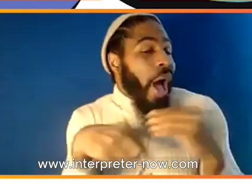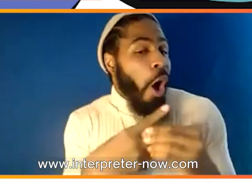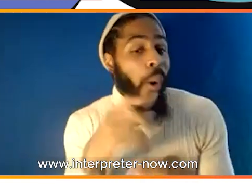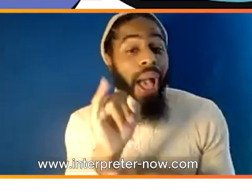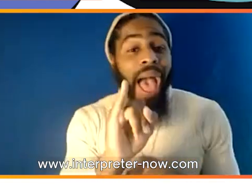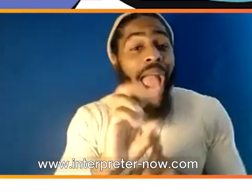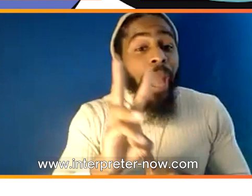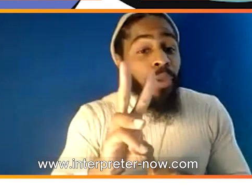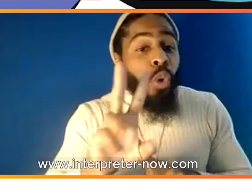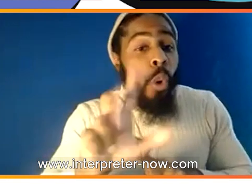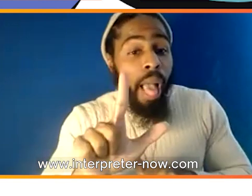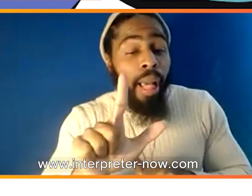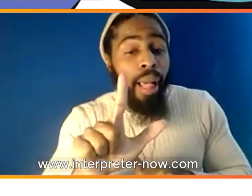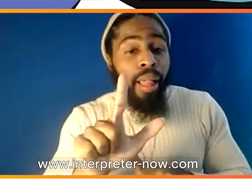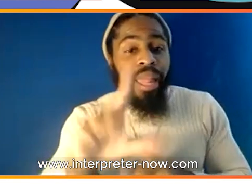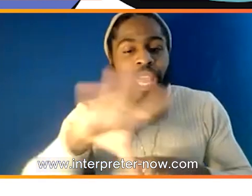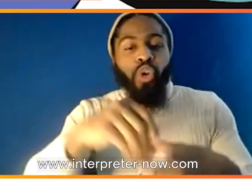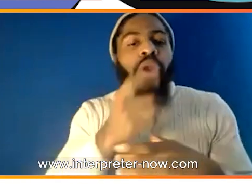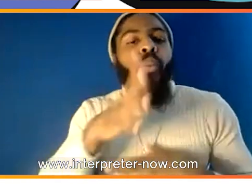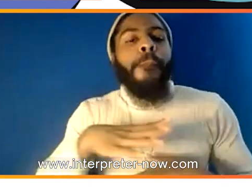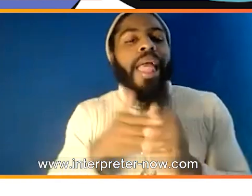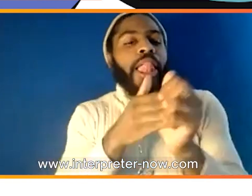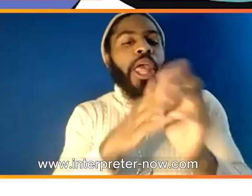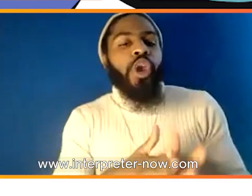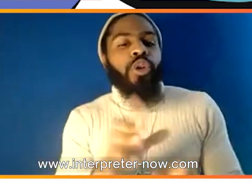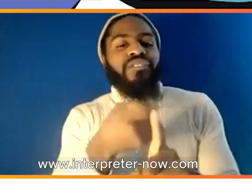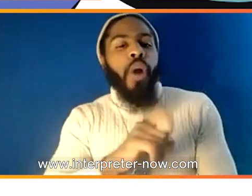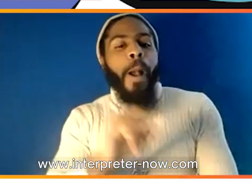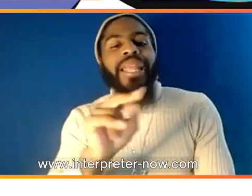organization called IWL, Integrating Women Leaders. They're based out of Indianapolis,